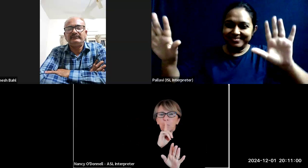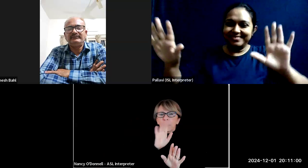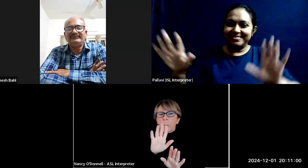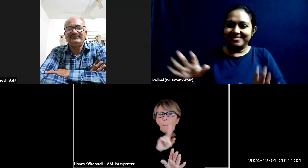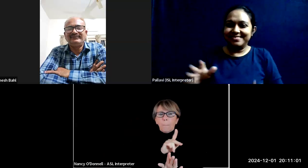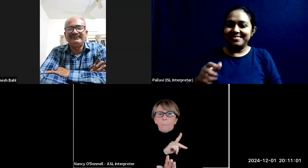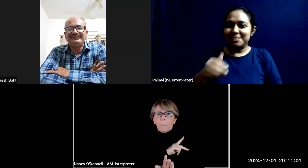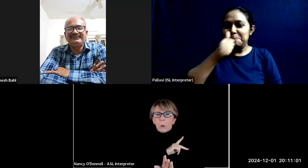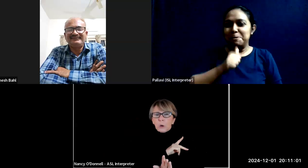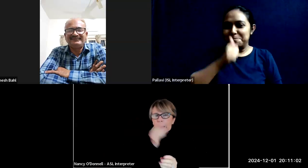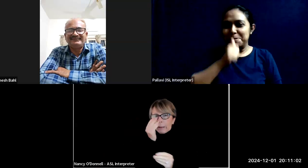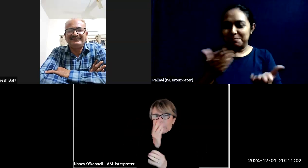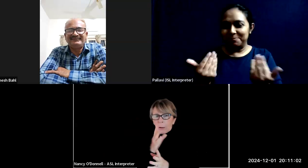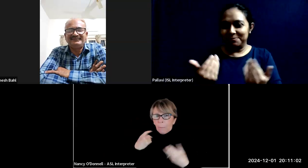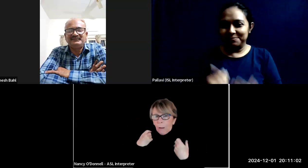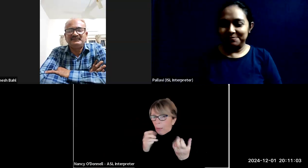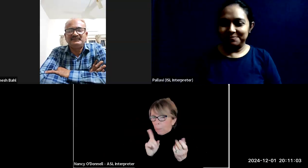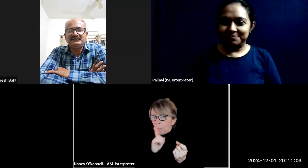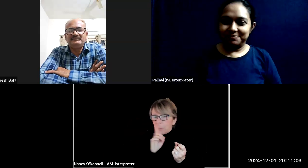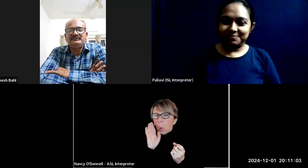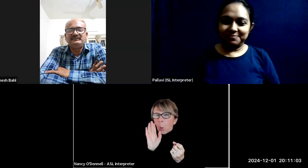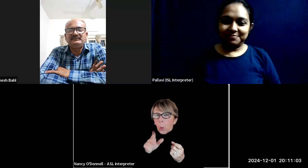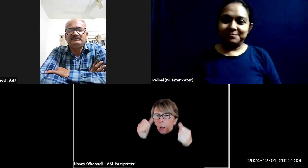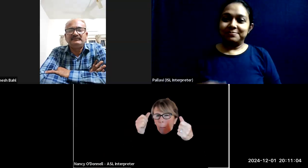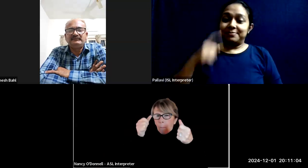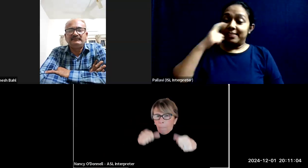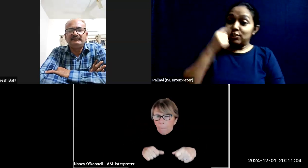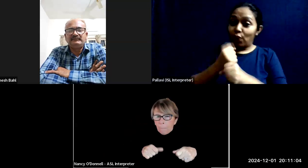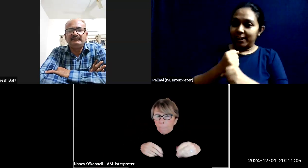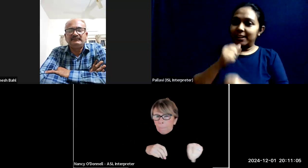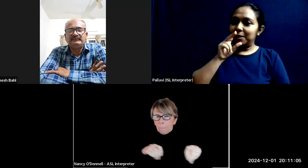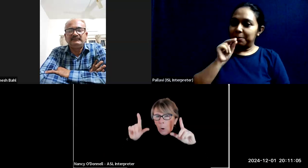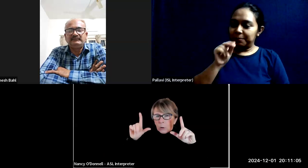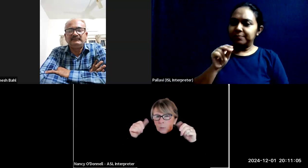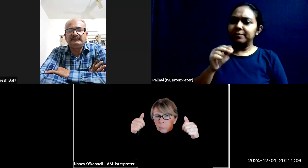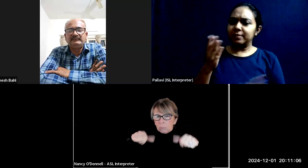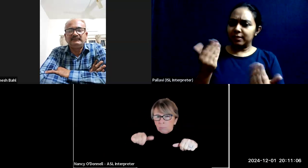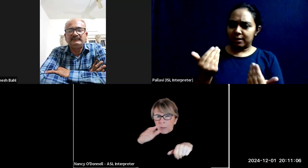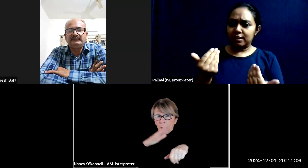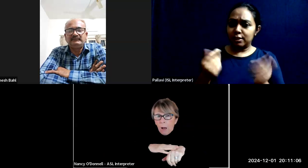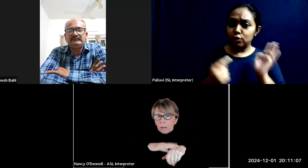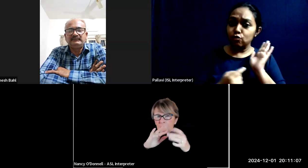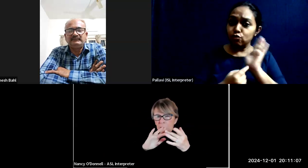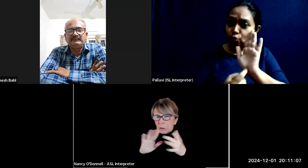So… Okay. Okay. We can push the demonstration till later.